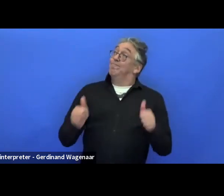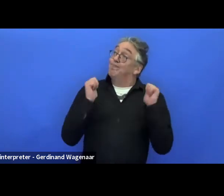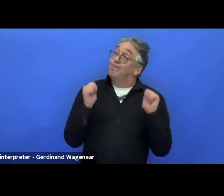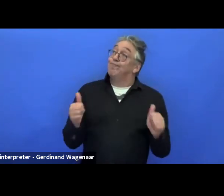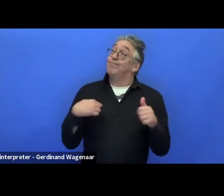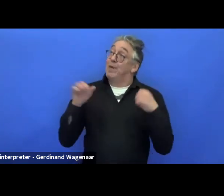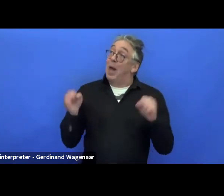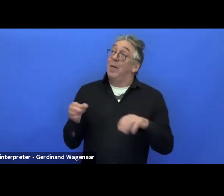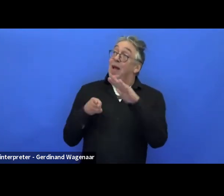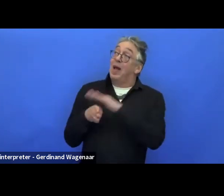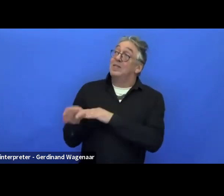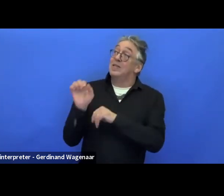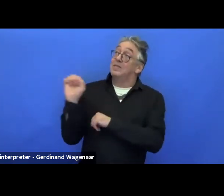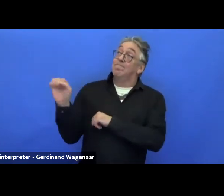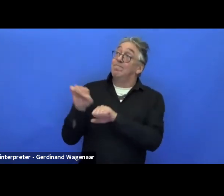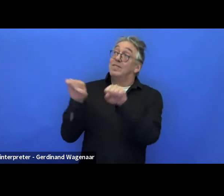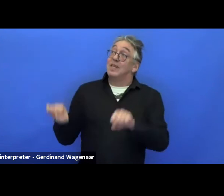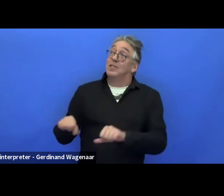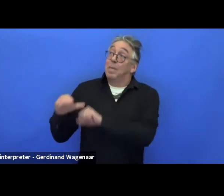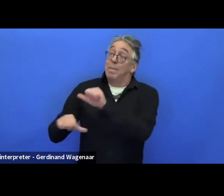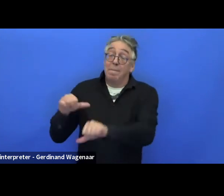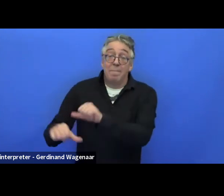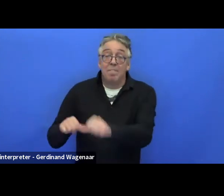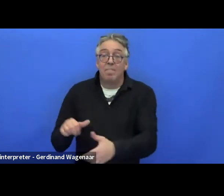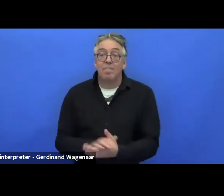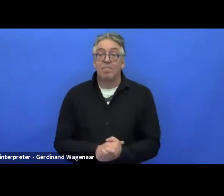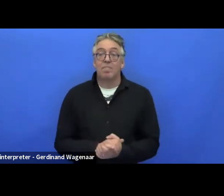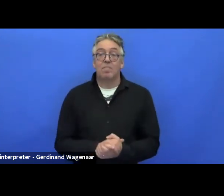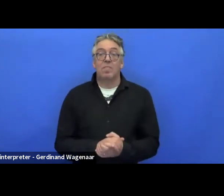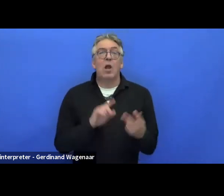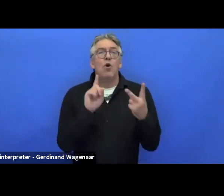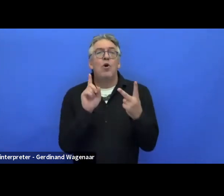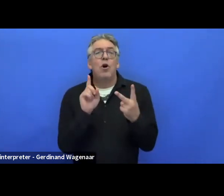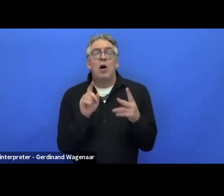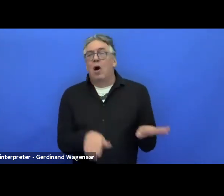The next topic in which we open an investigation was our own initiative,